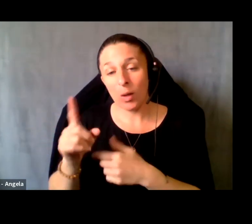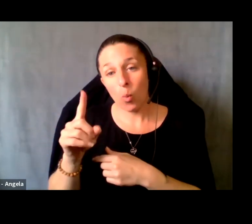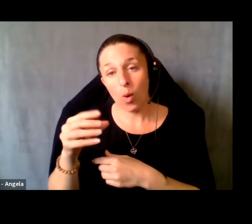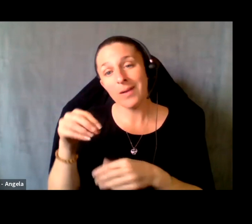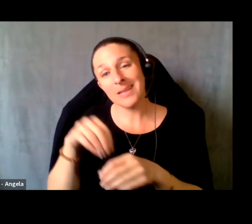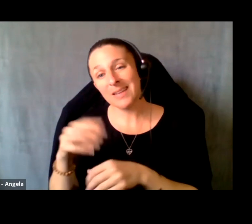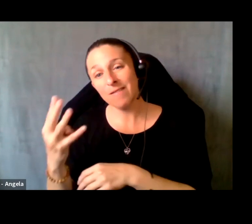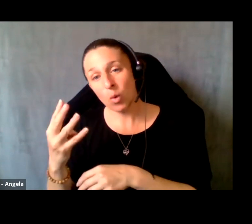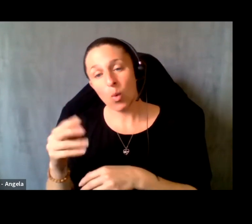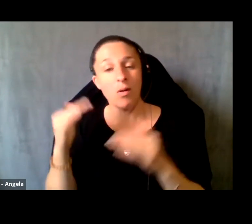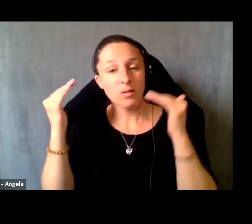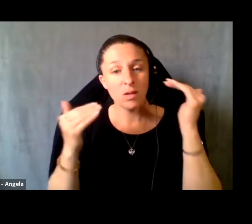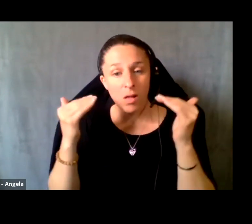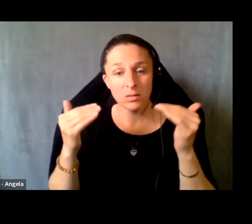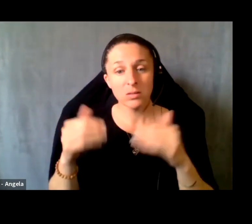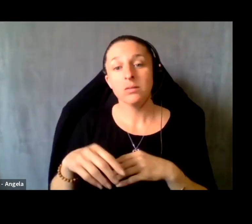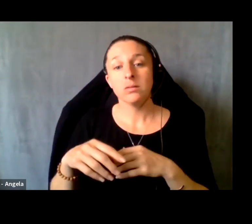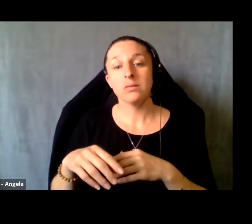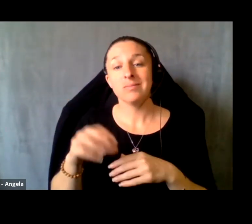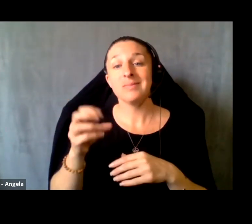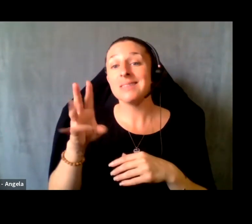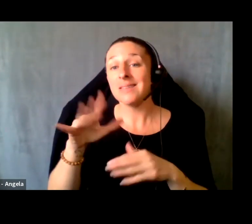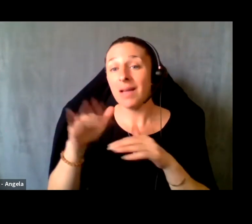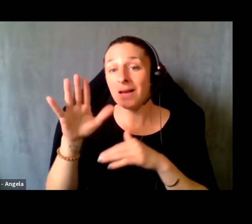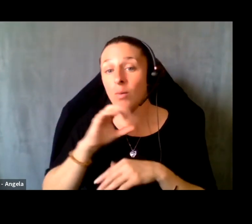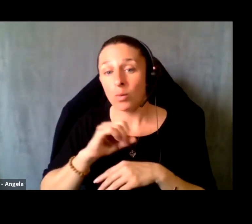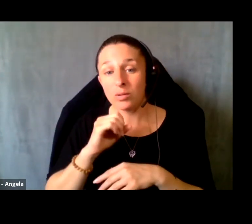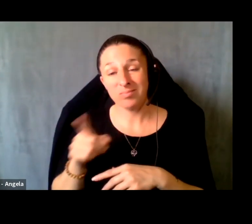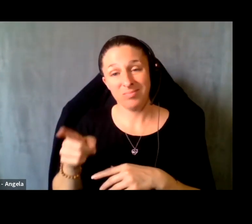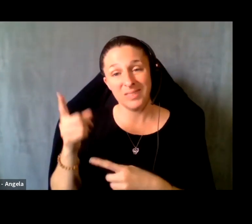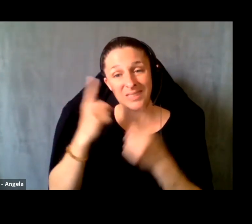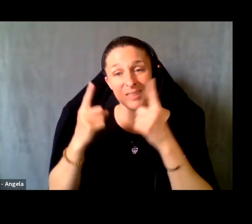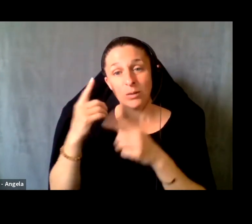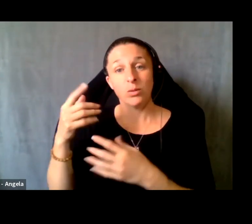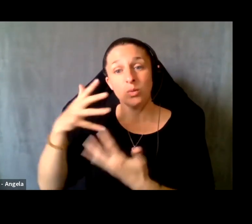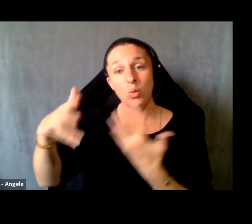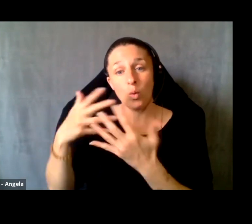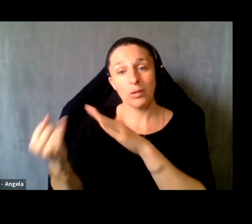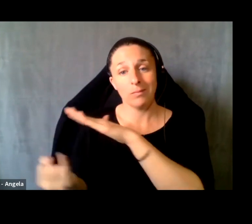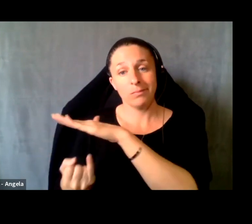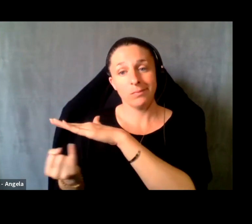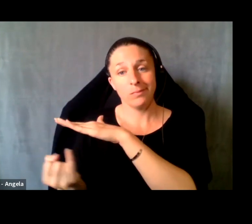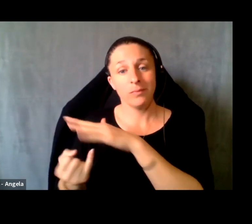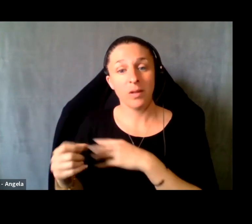age 65 and over are considered socially isolated and nearly one out of 3 of those over the